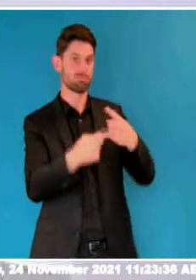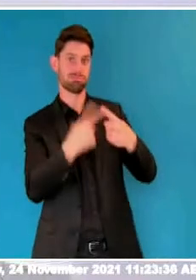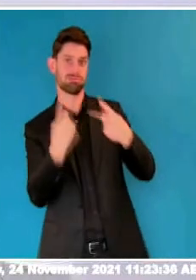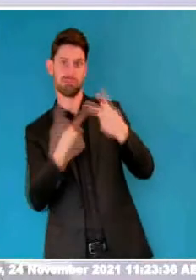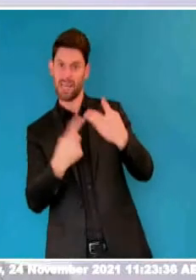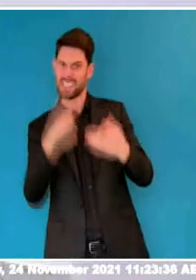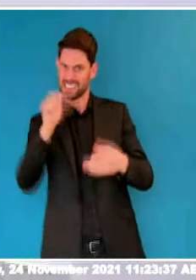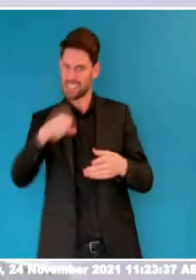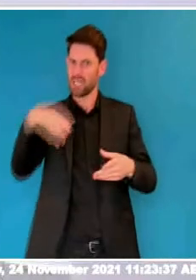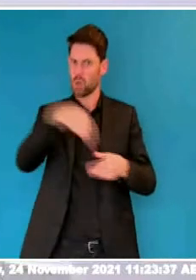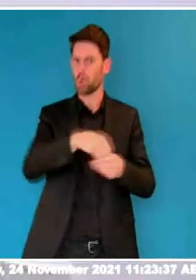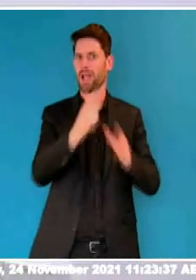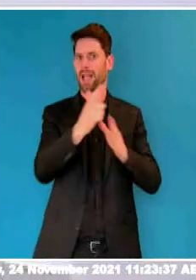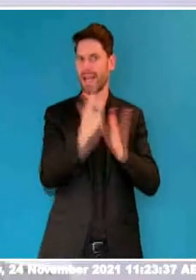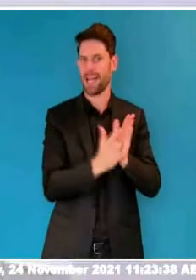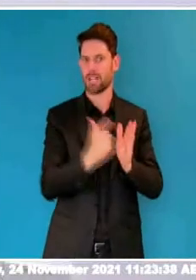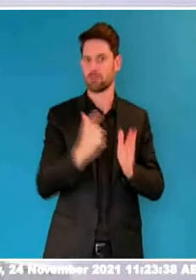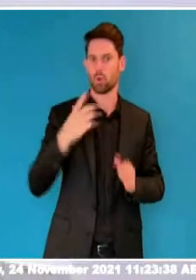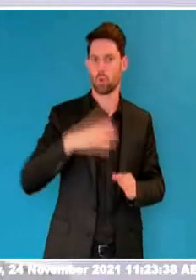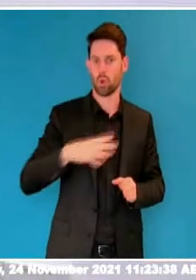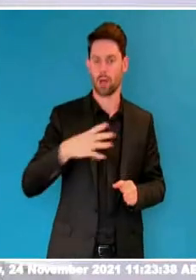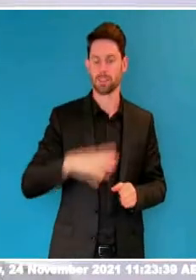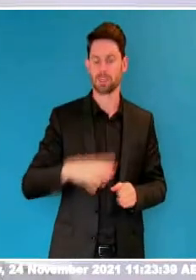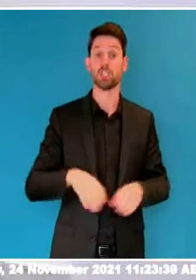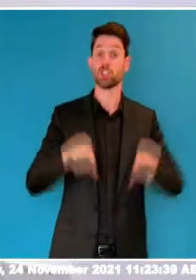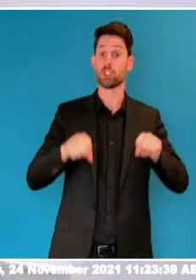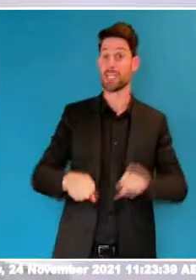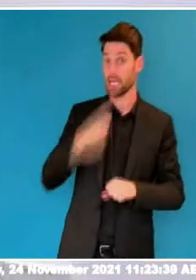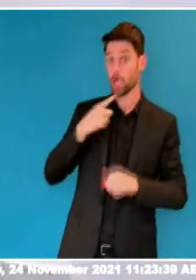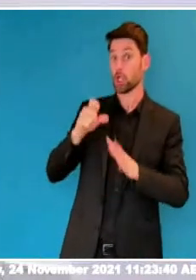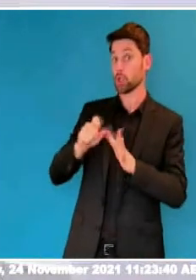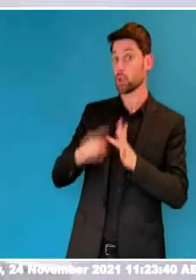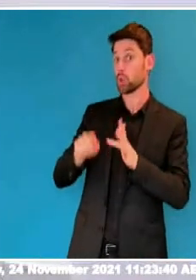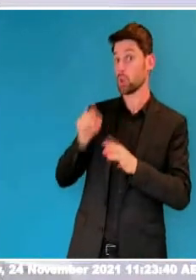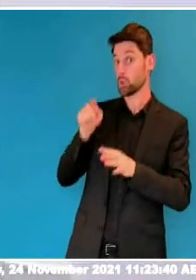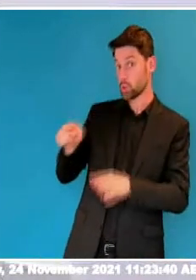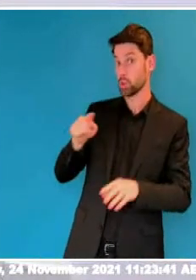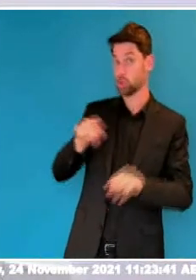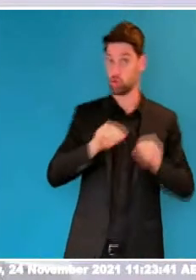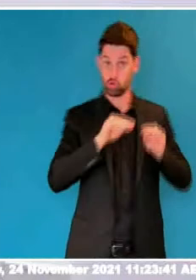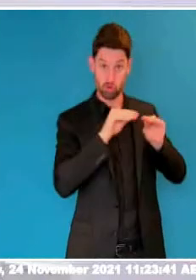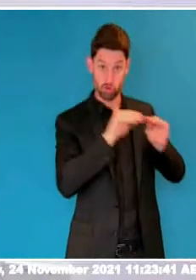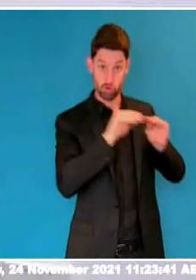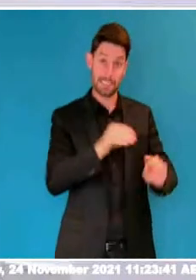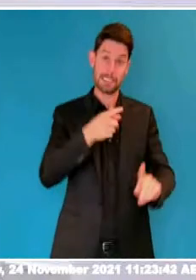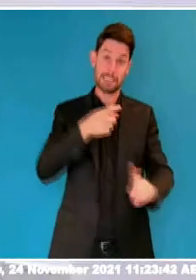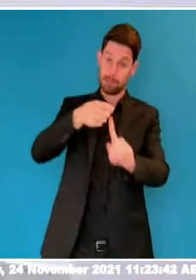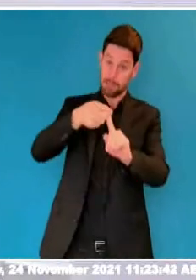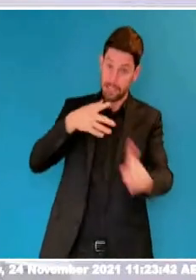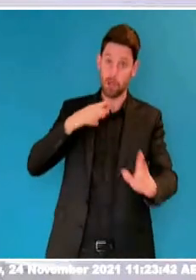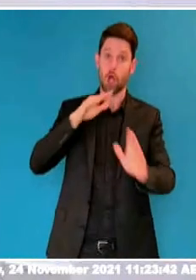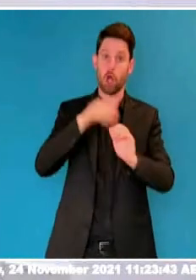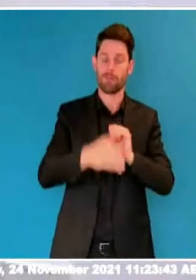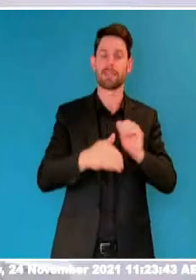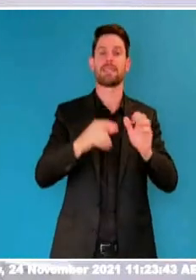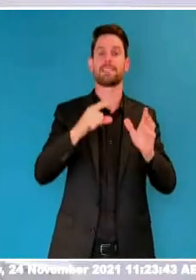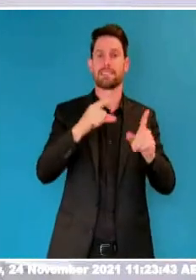obligations. CHAIR: I think the question was, do you talk to them, do you train them in the requirements of the Disability Discrimination Act?